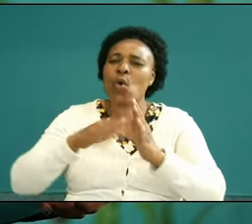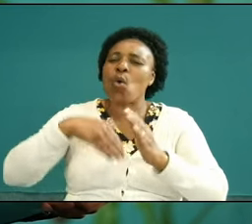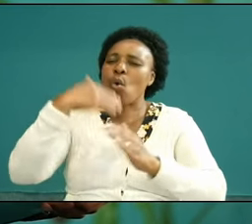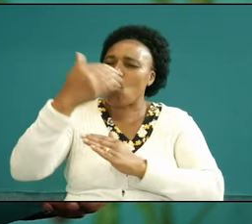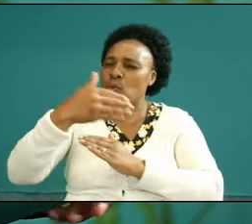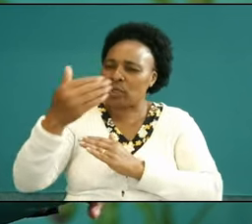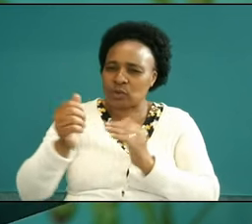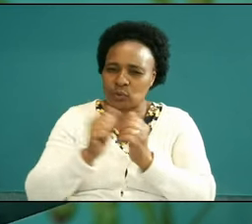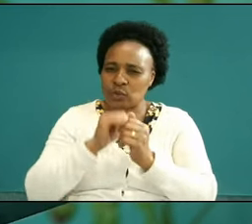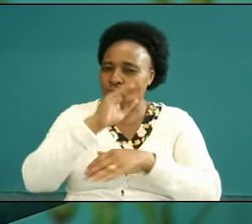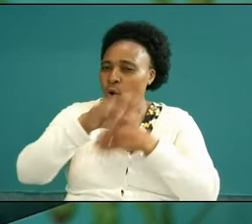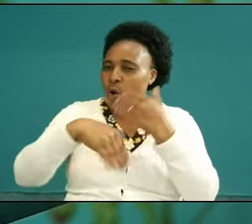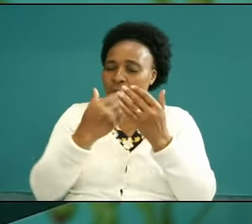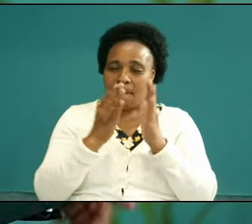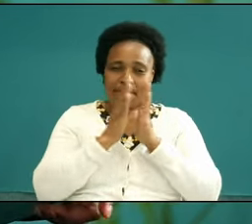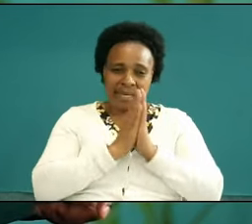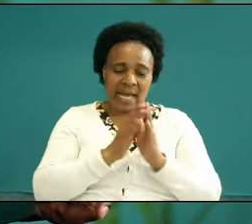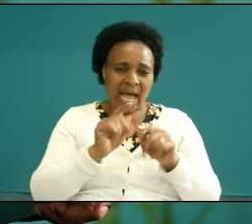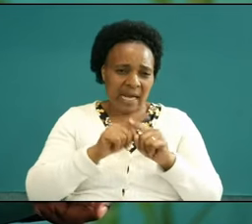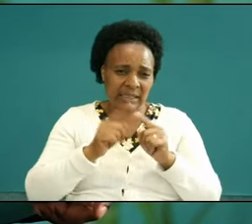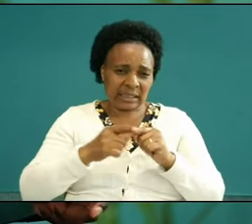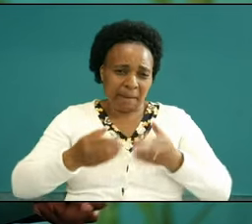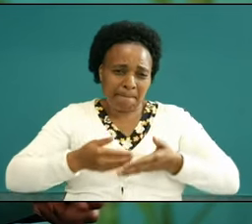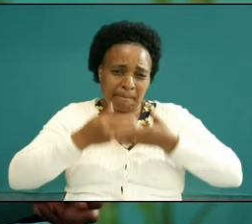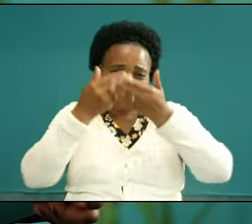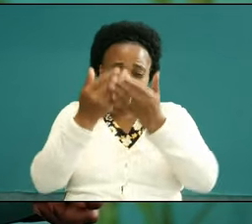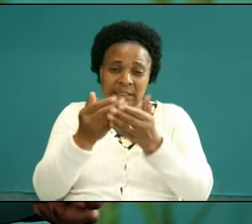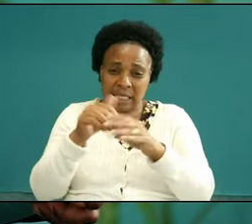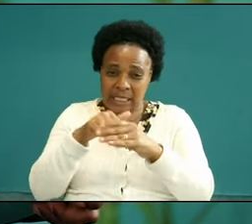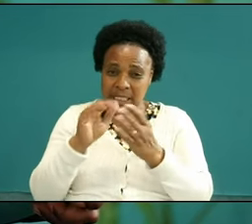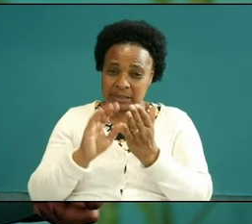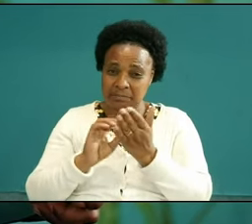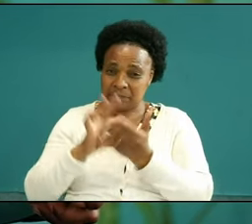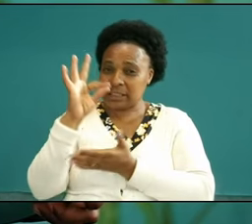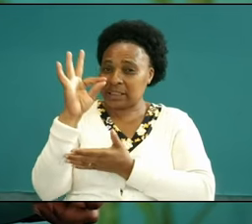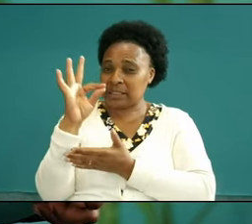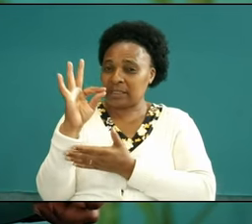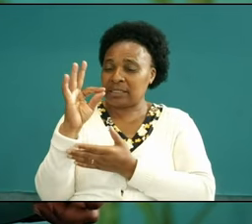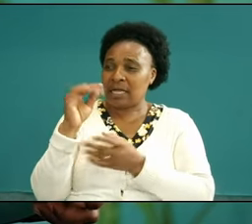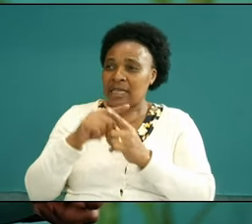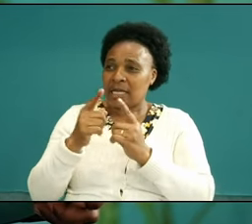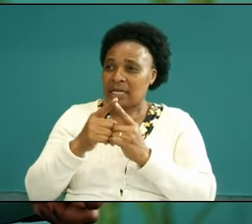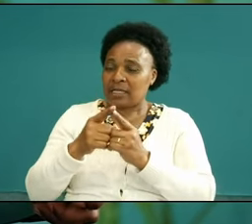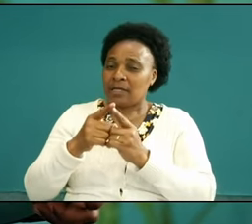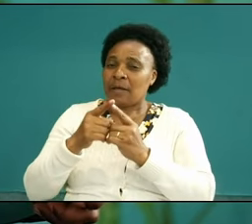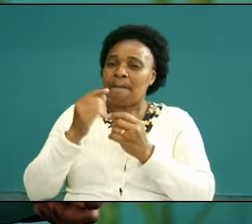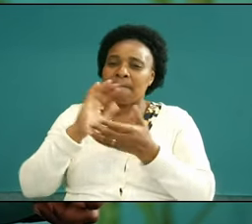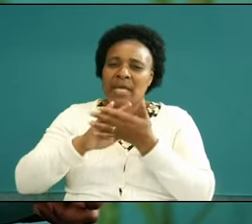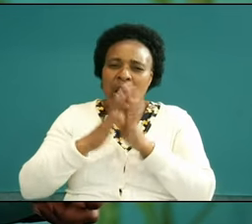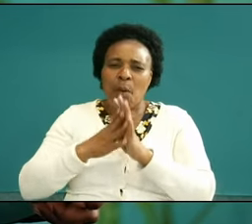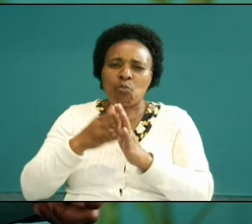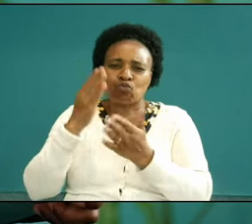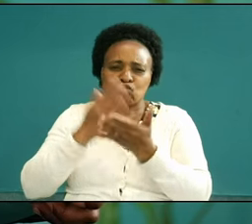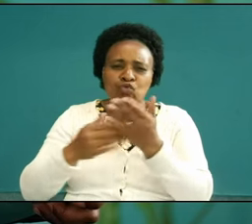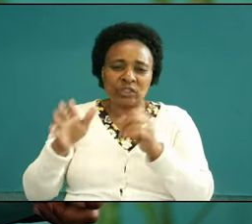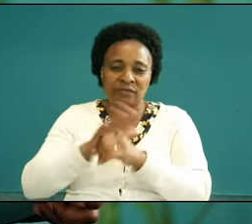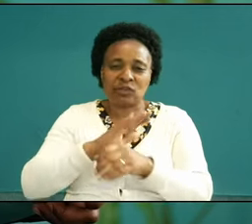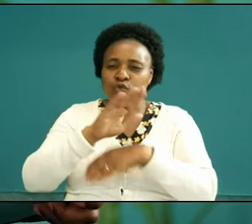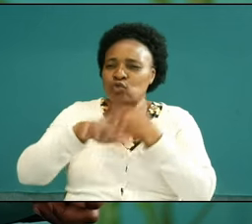with all prayer and supplication in the spirit being watchful to this end with all perseverance